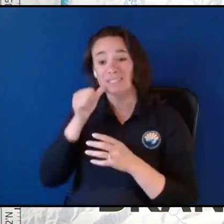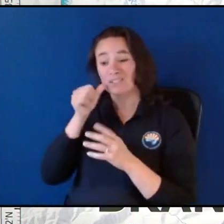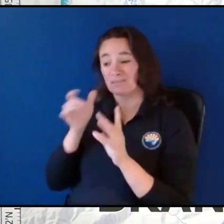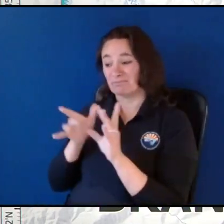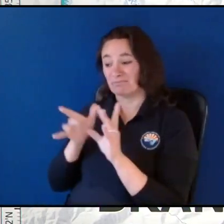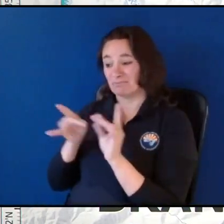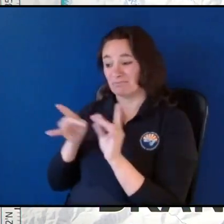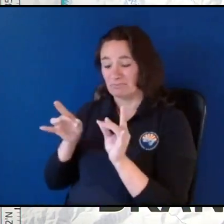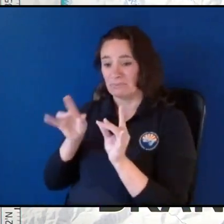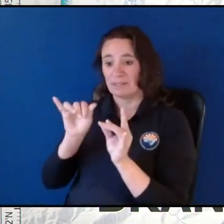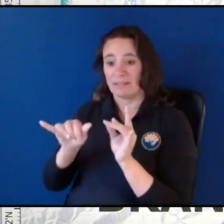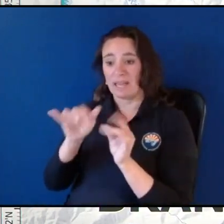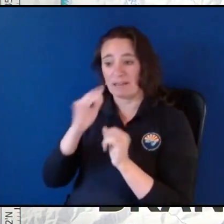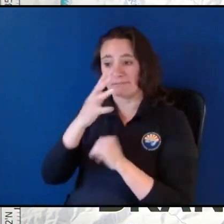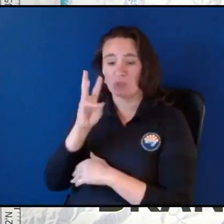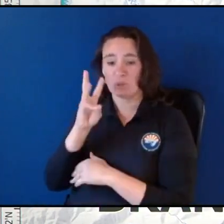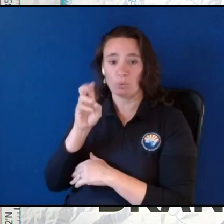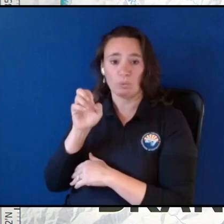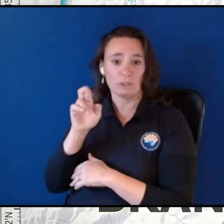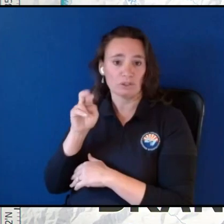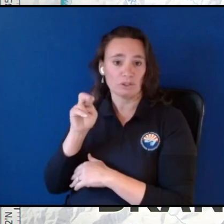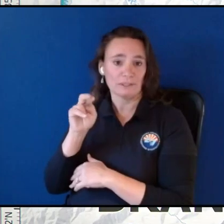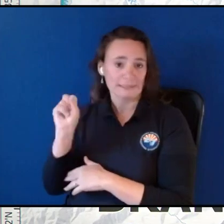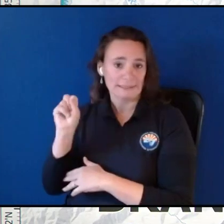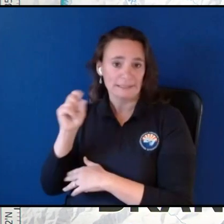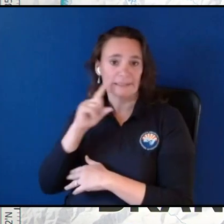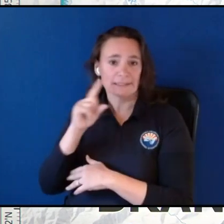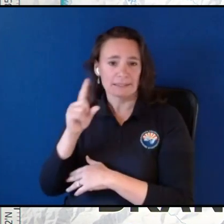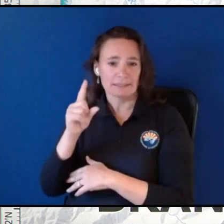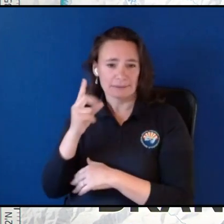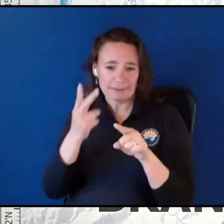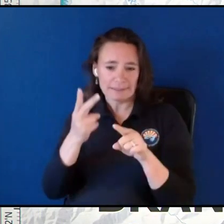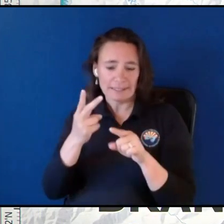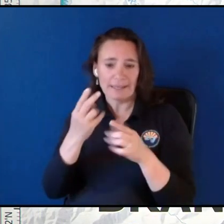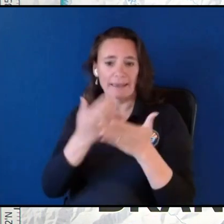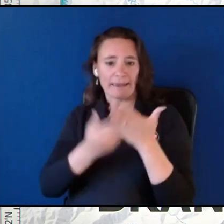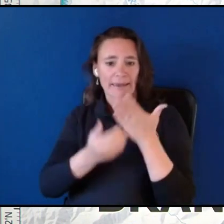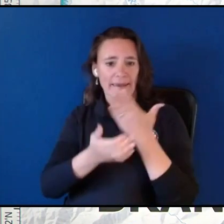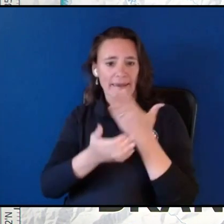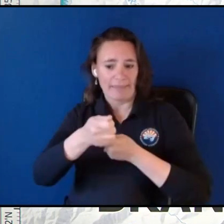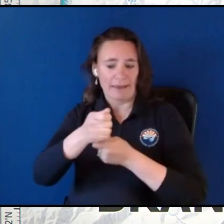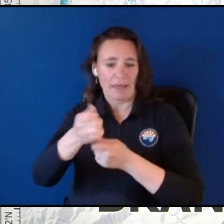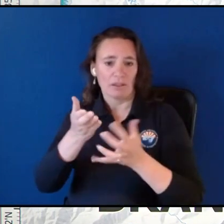handline all the way up through. We actually have another aerial reconnaissance mission through with a